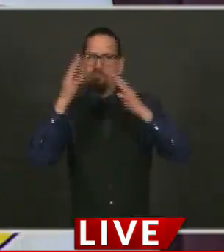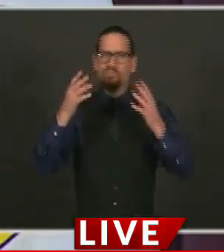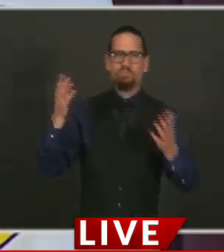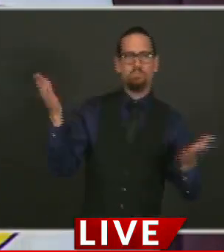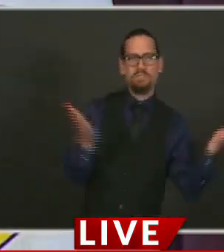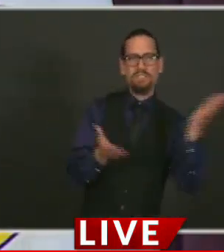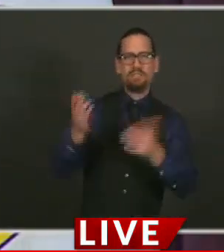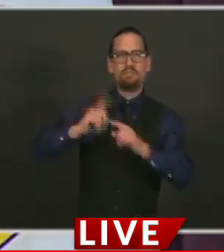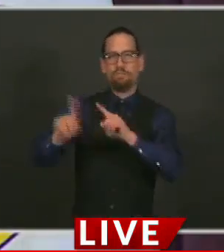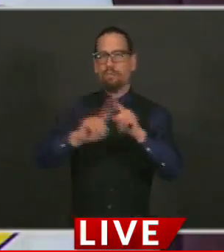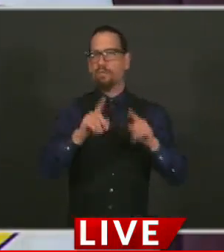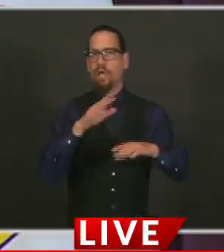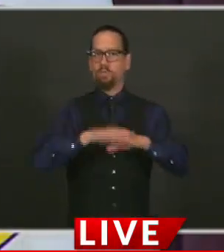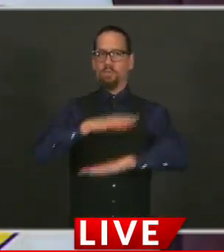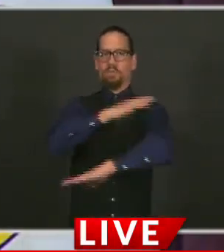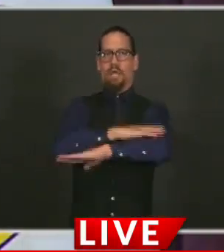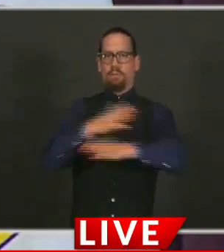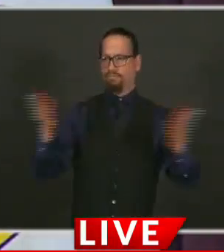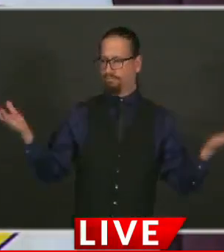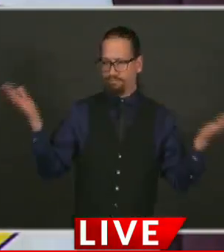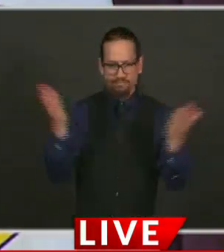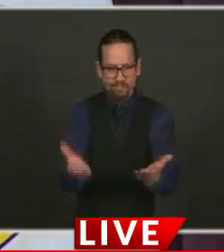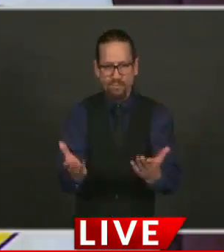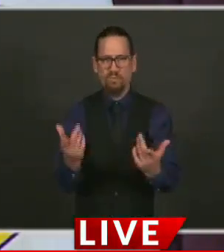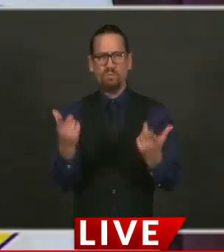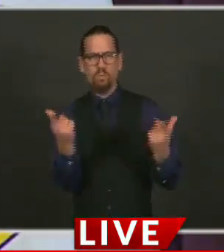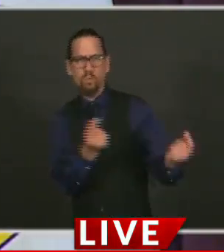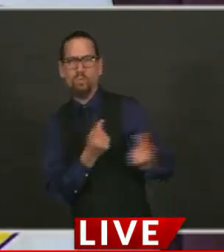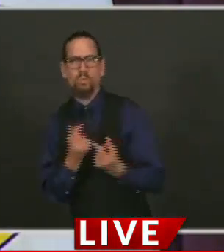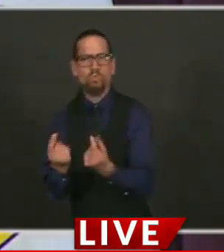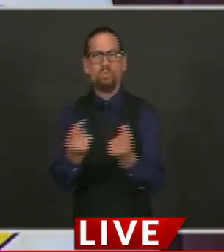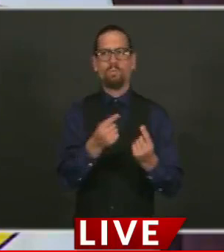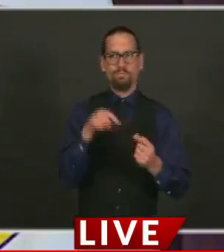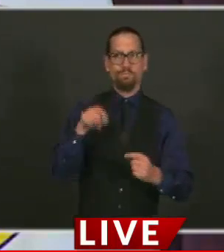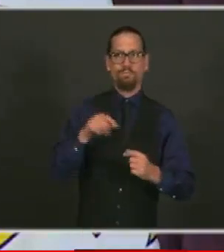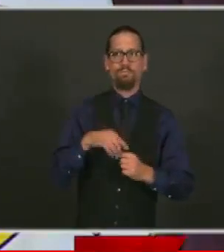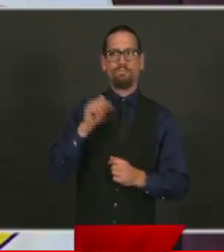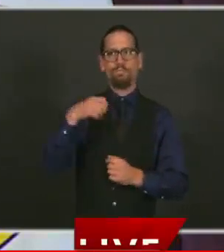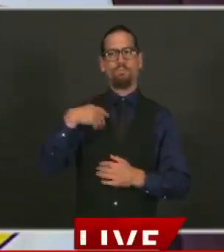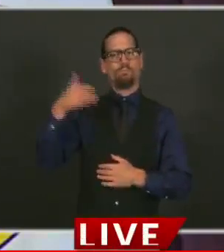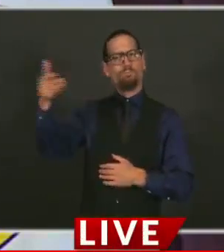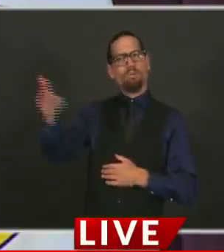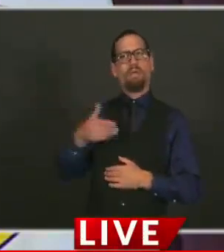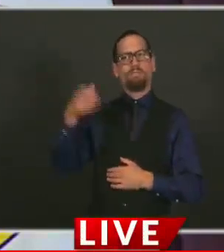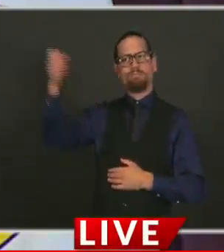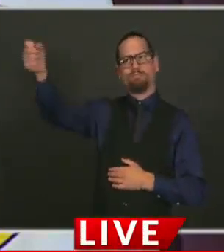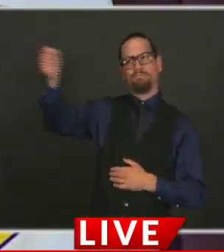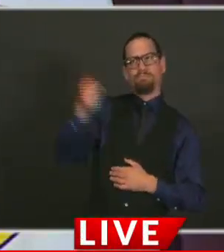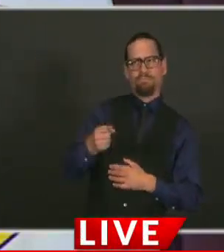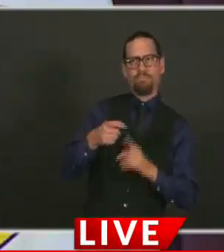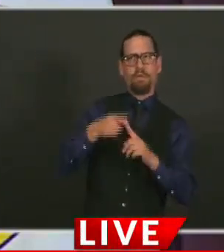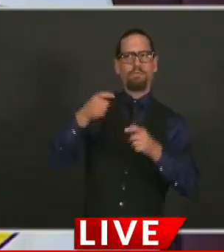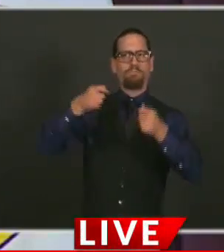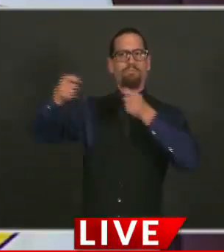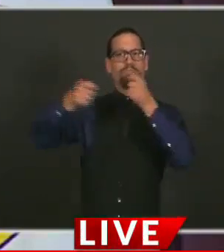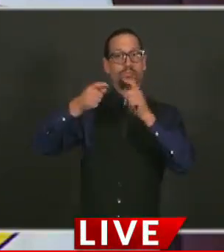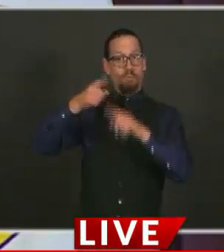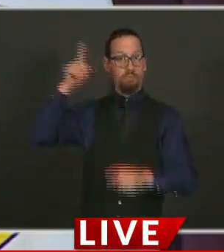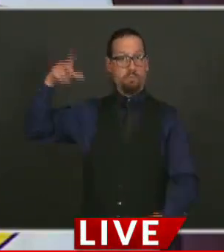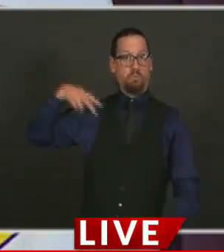IT IS ABSOLUTELY THE TIME TO PUT EVERYTHING ON THE TABLE AND ASSESS. WE HAD LAST YEAR, ONE OF THE MINISTERS OF HEALTH FROM